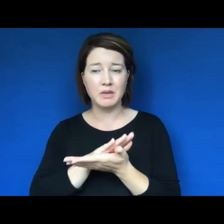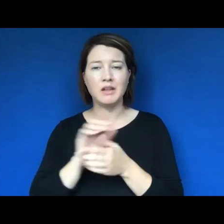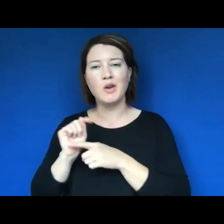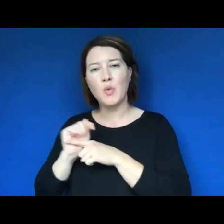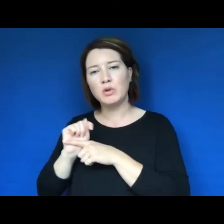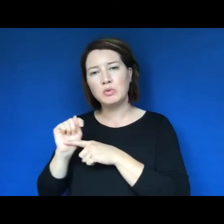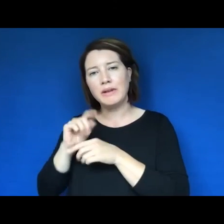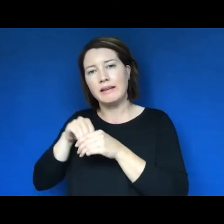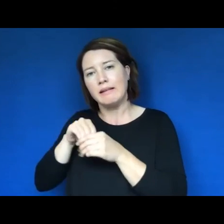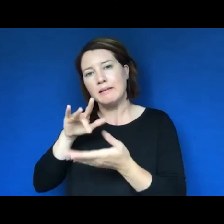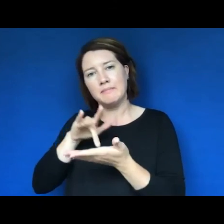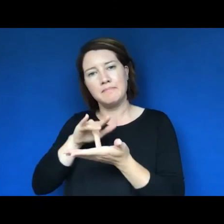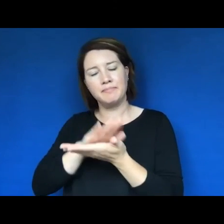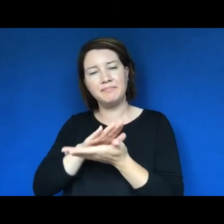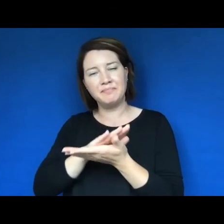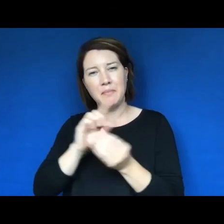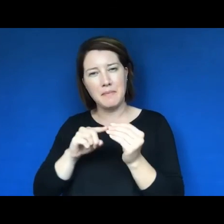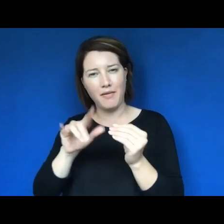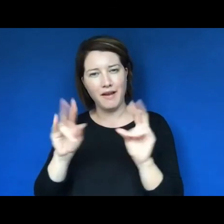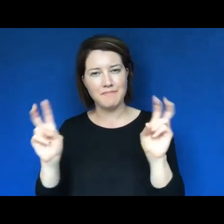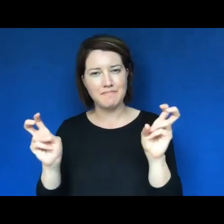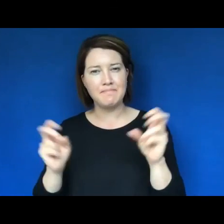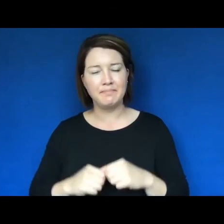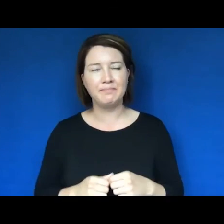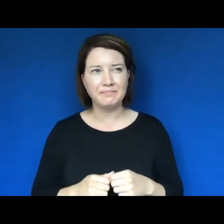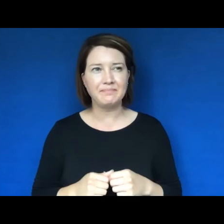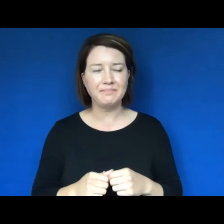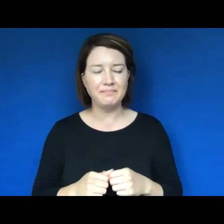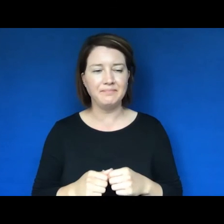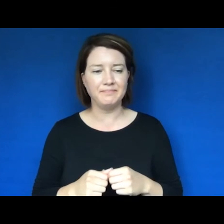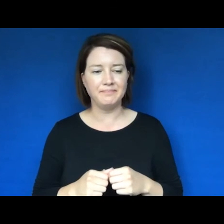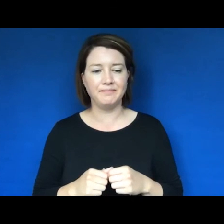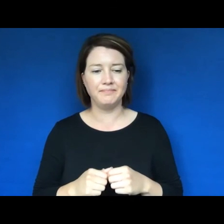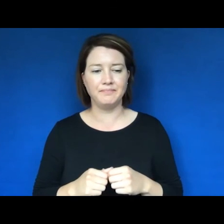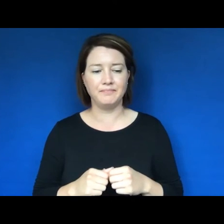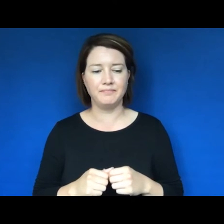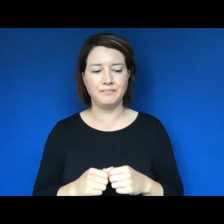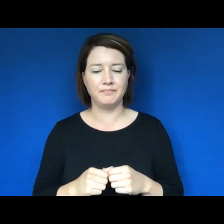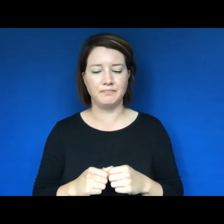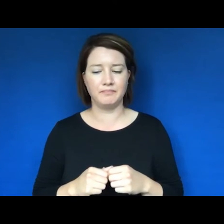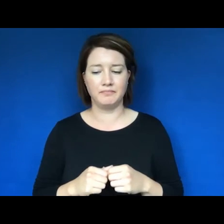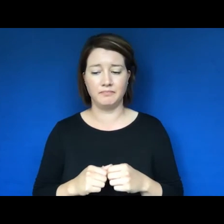So that is something that we have been doing locally.